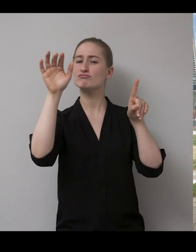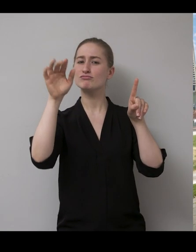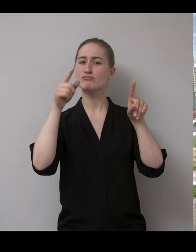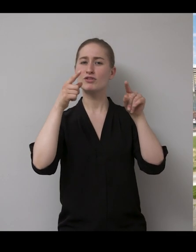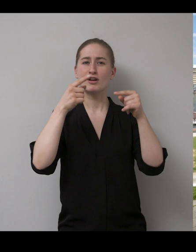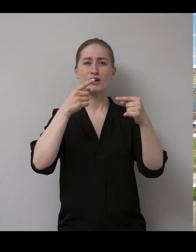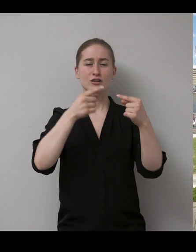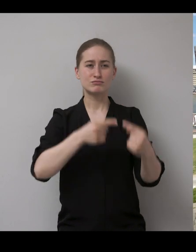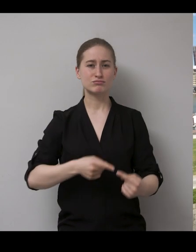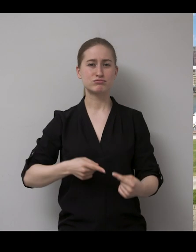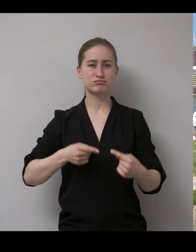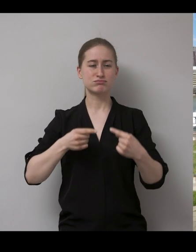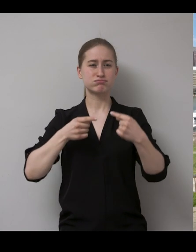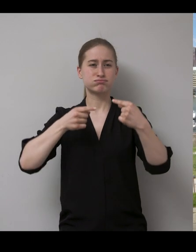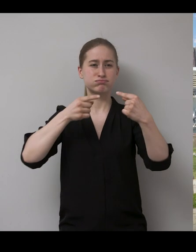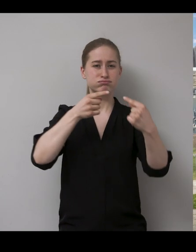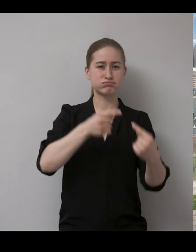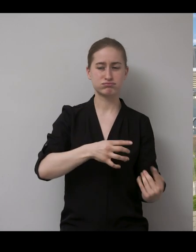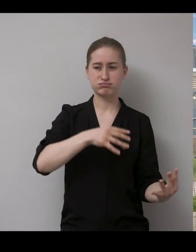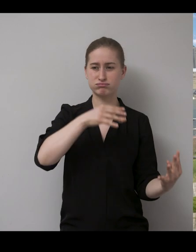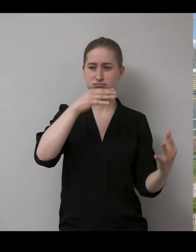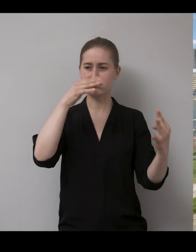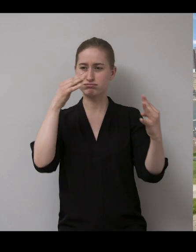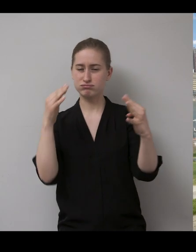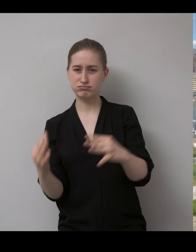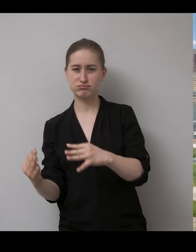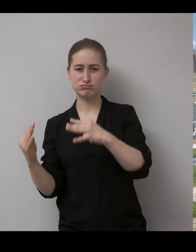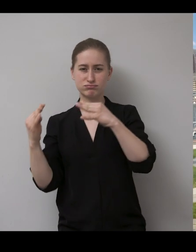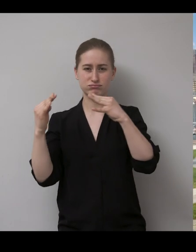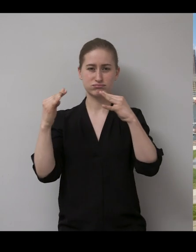Through the perilous fight